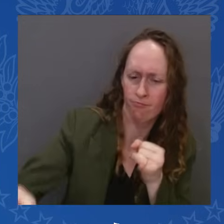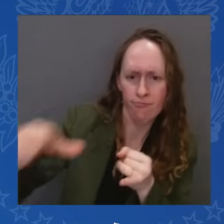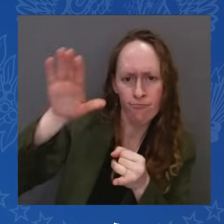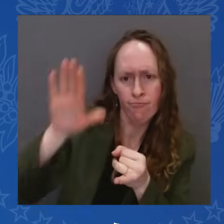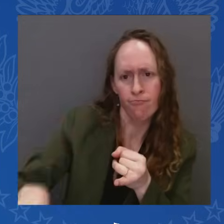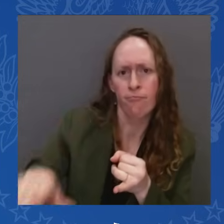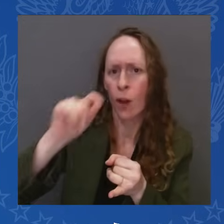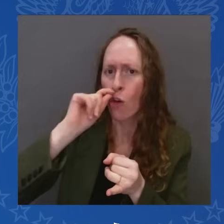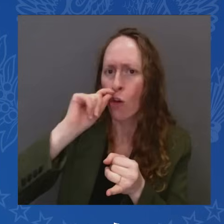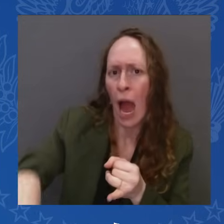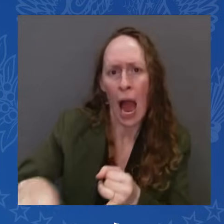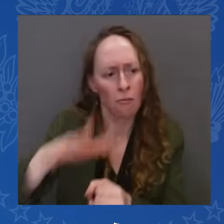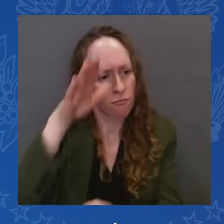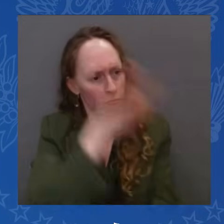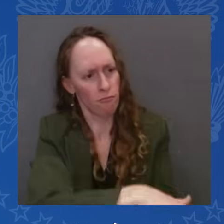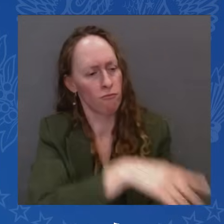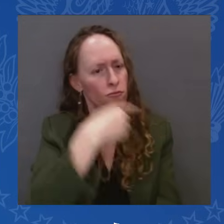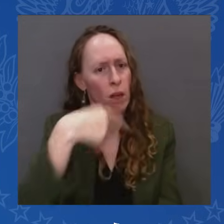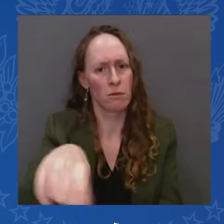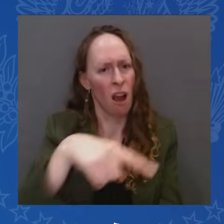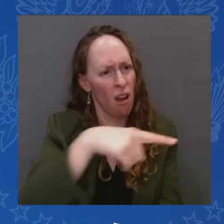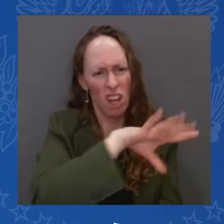Trevor, Reuters -- with Reuters.